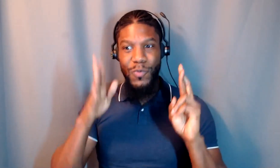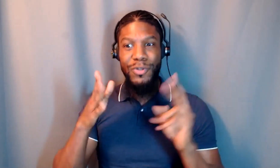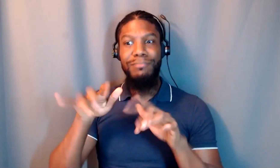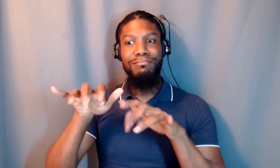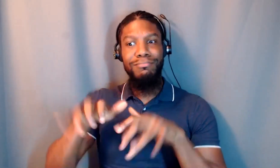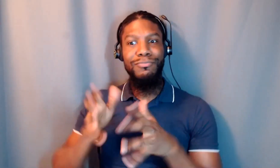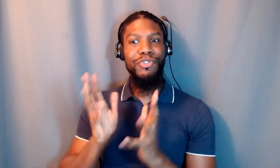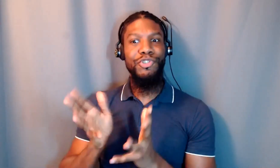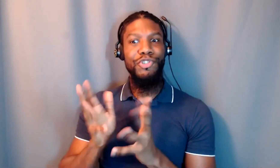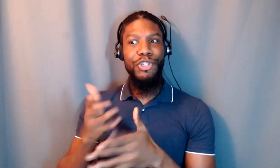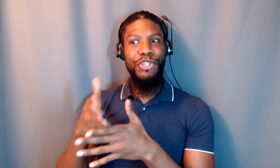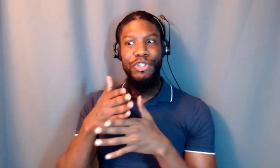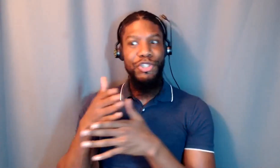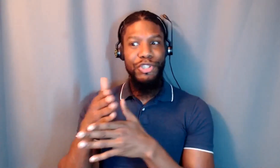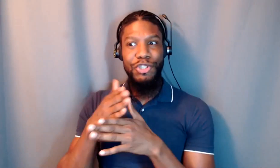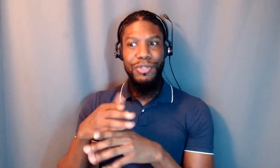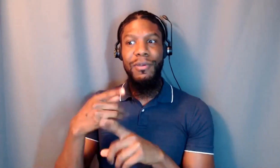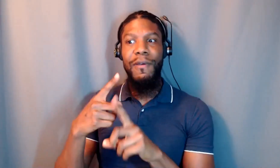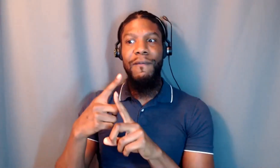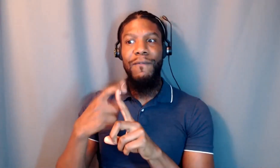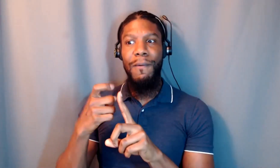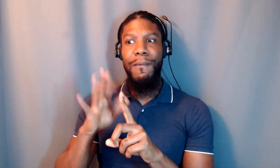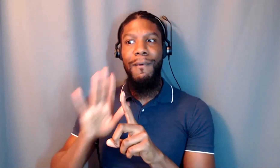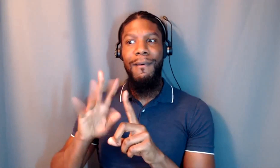because I can only speak to the experiences I've had in mine.